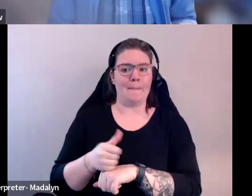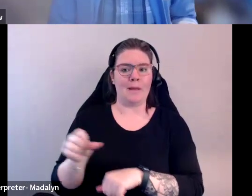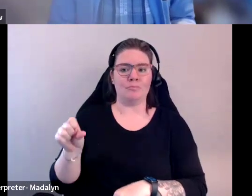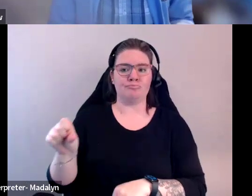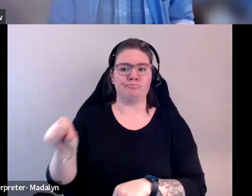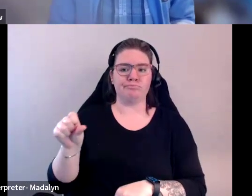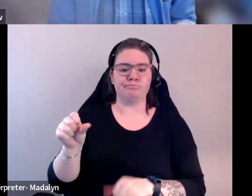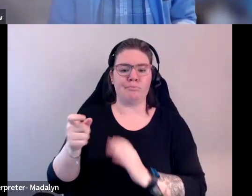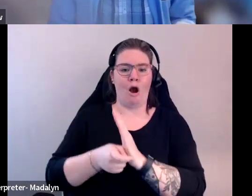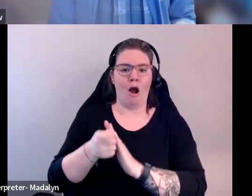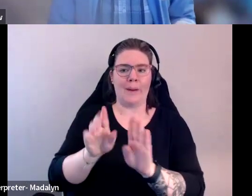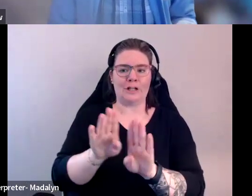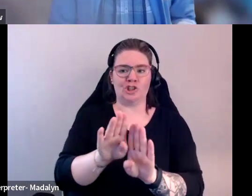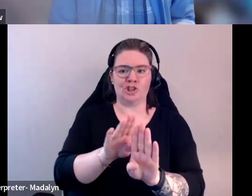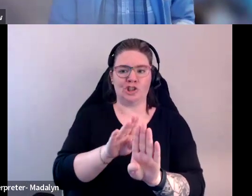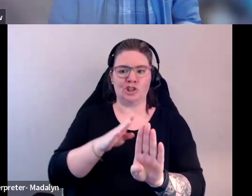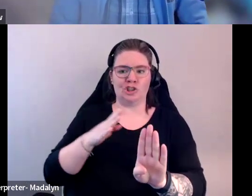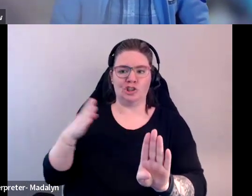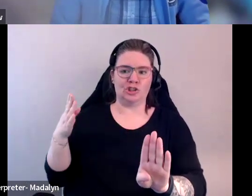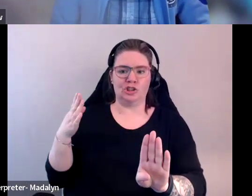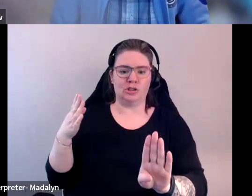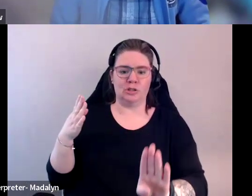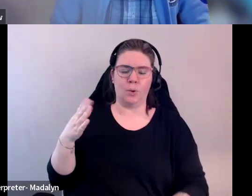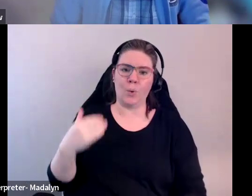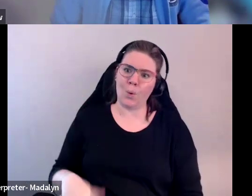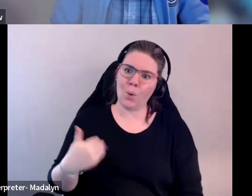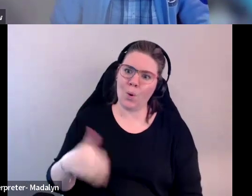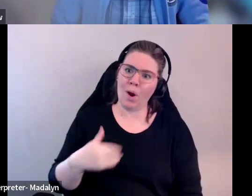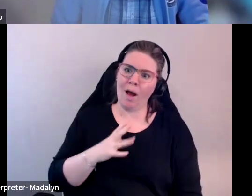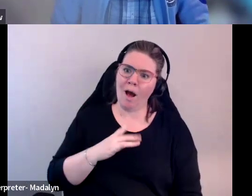Don Posh: electronic opener. That was, it was so cool to see how fast